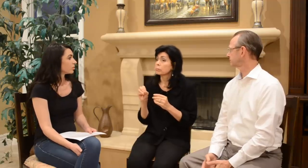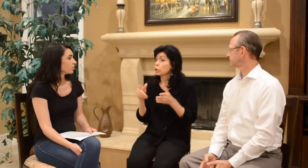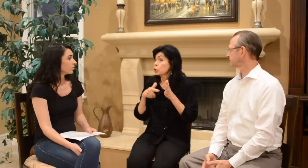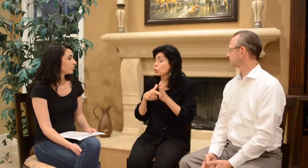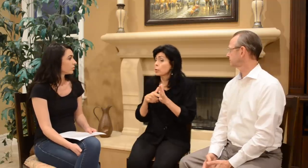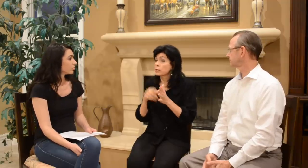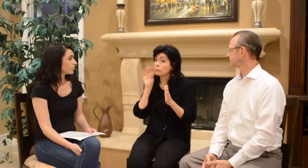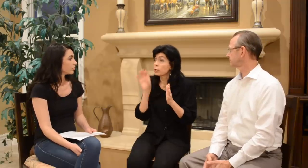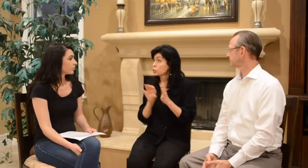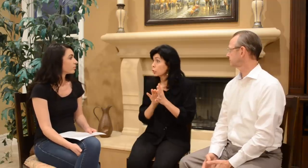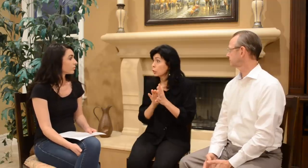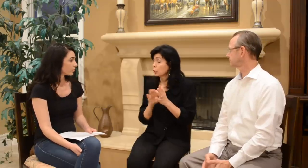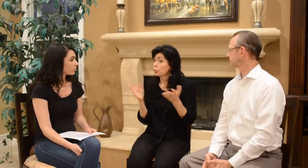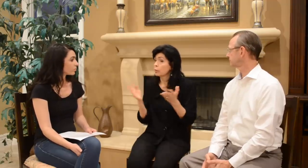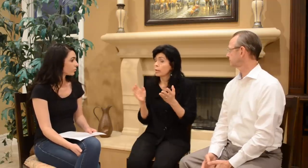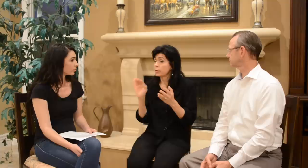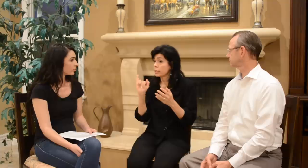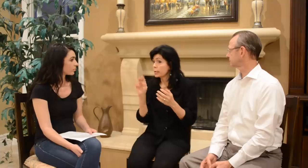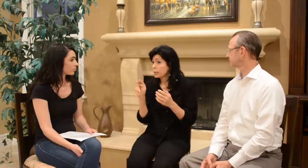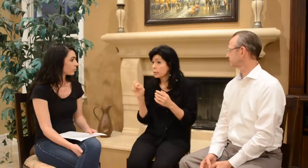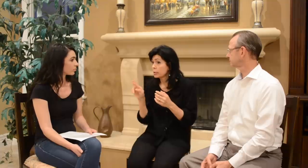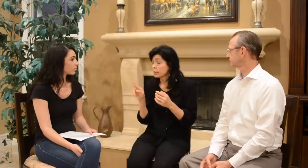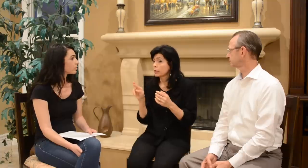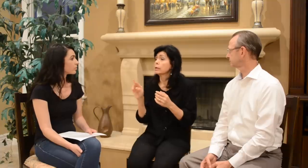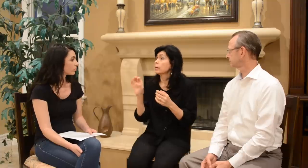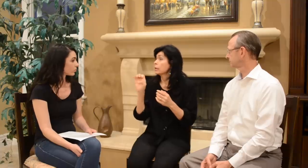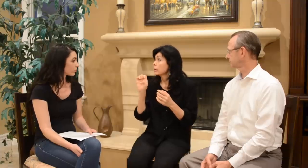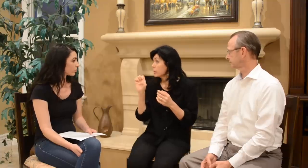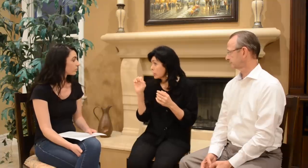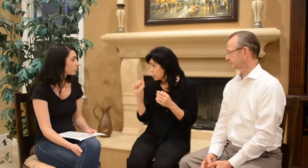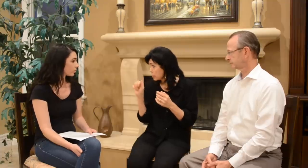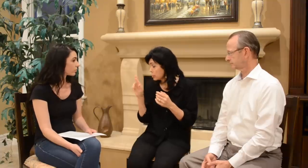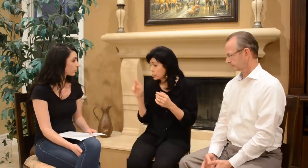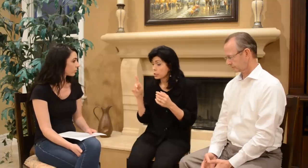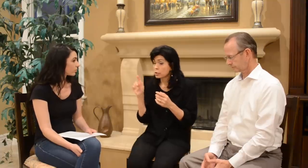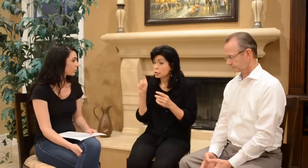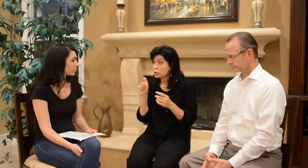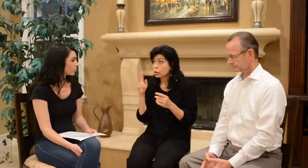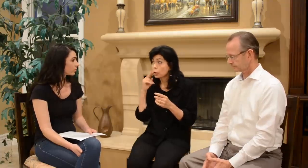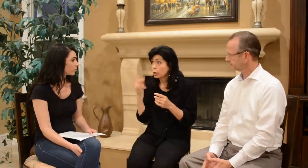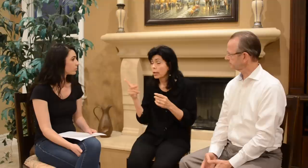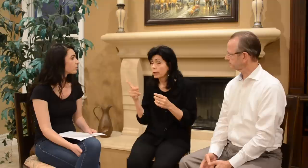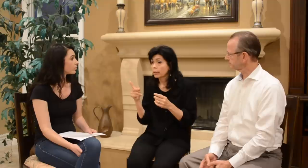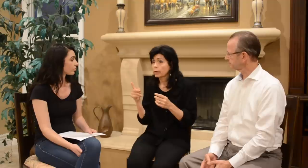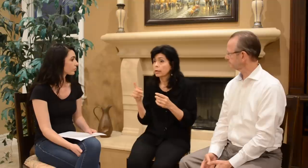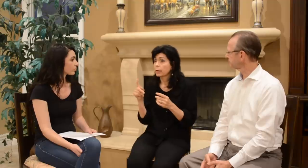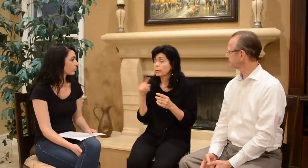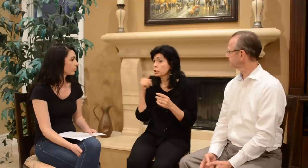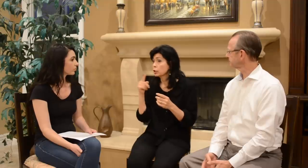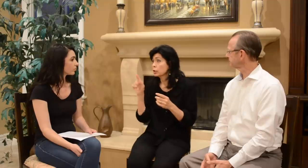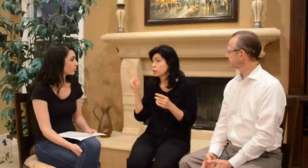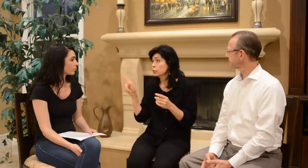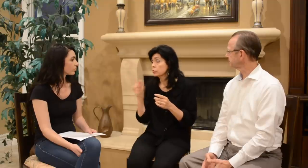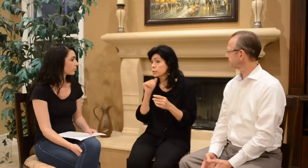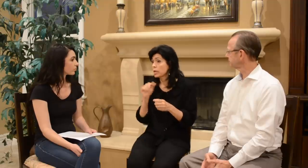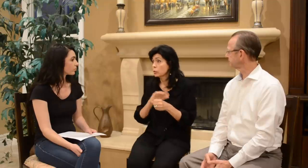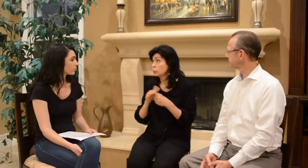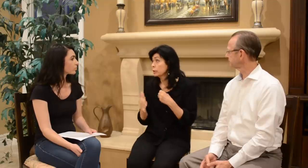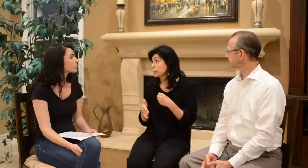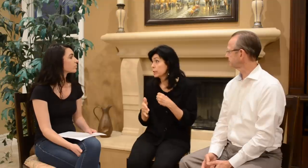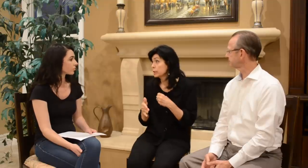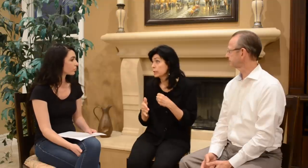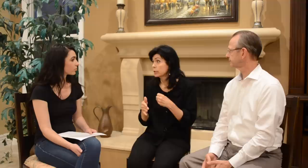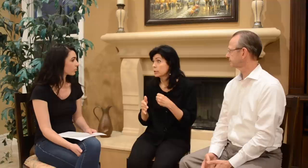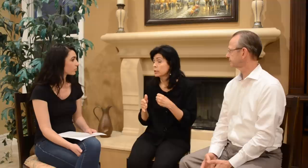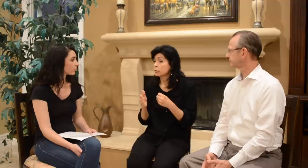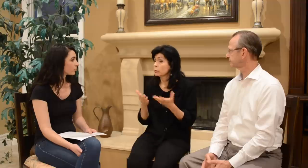They showed us the picture of what an inner ear should look like and they told us that yours was not complete.